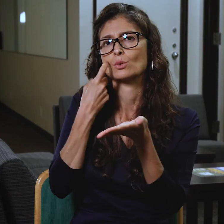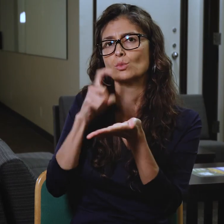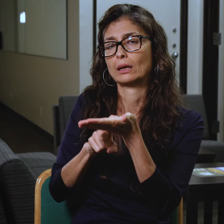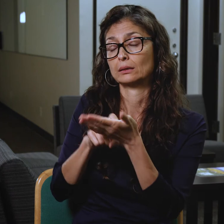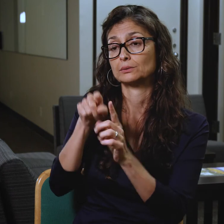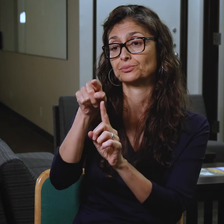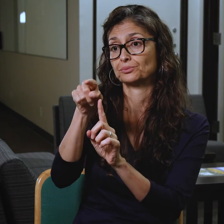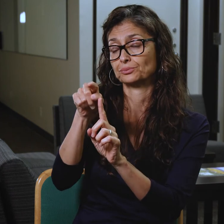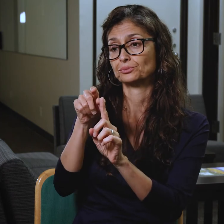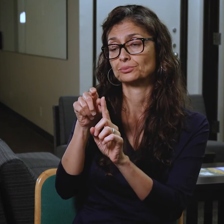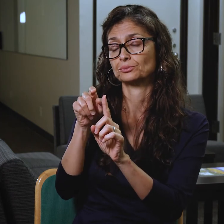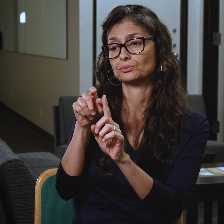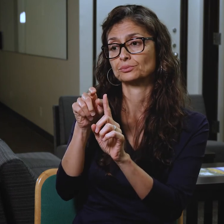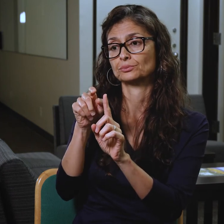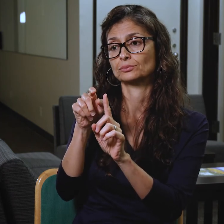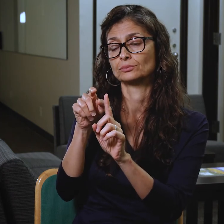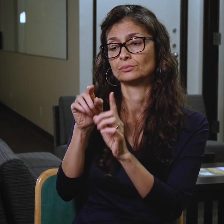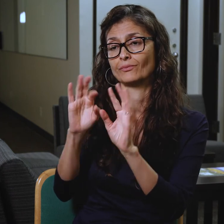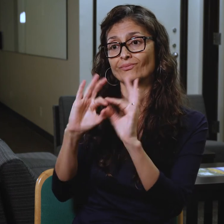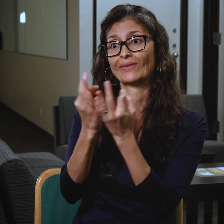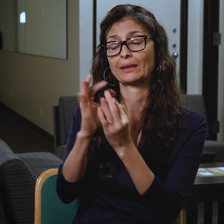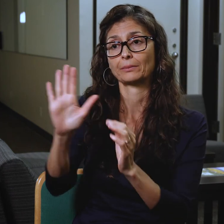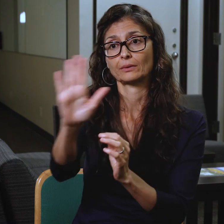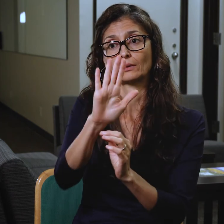It is important to recognize families' cultures at their homes.